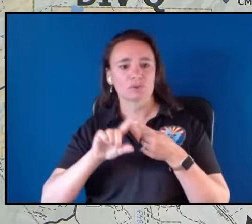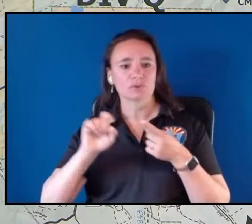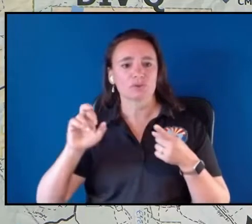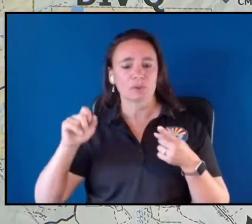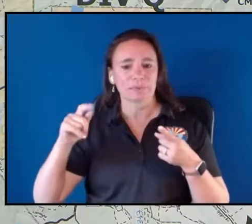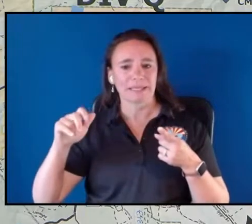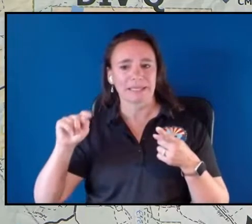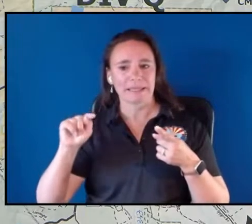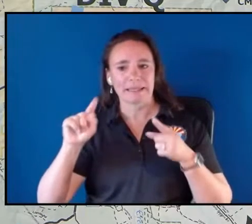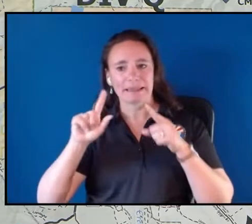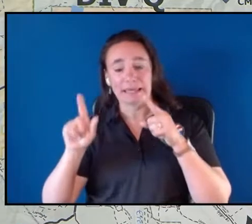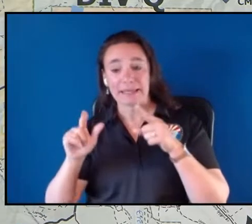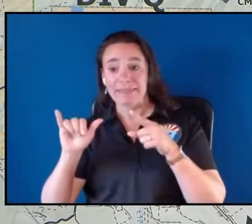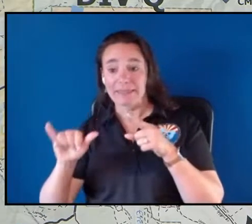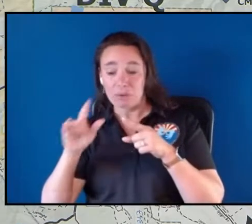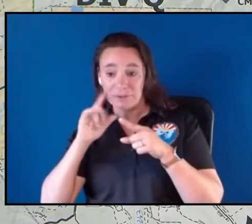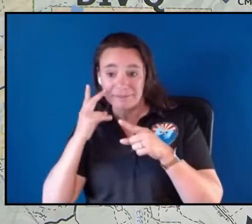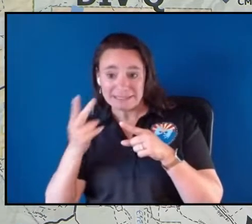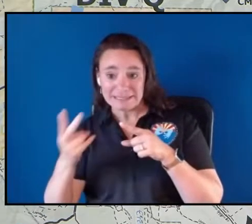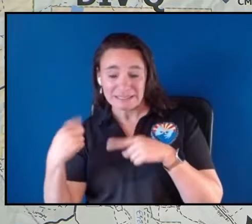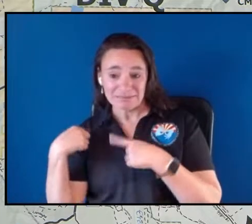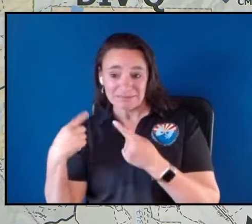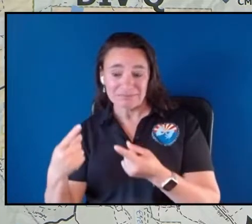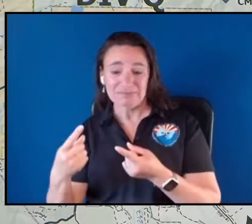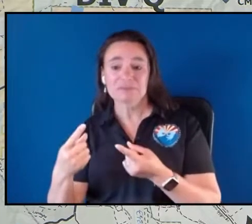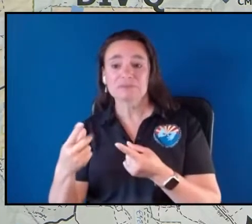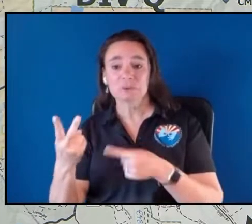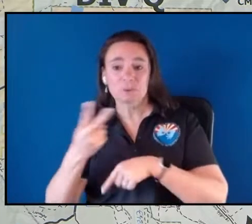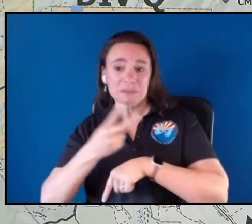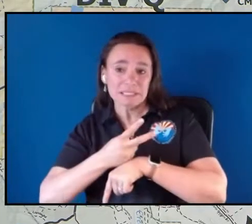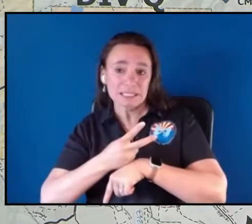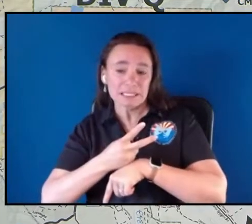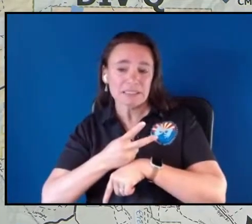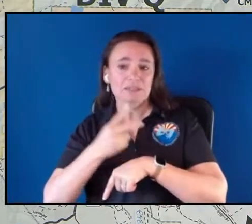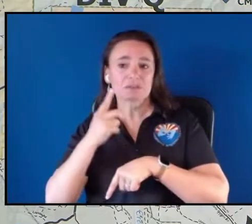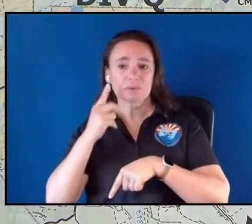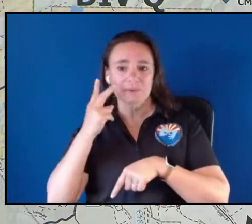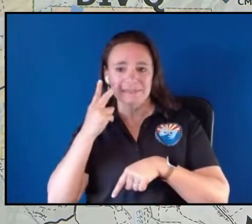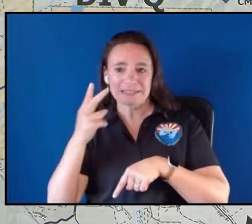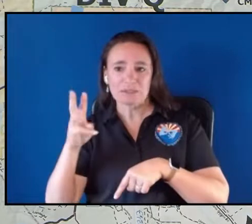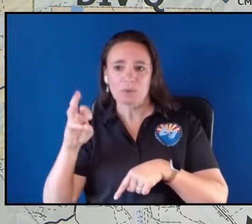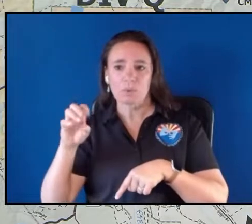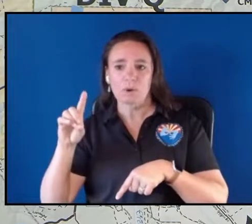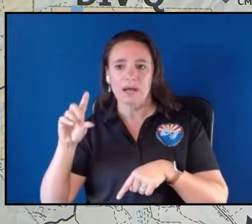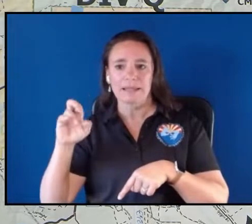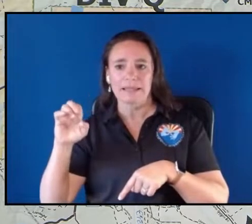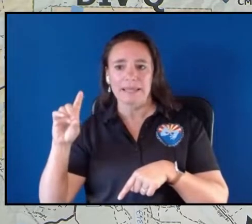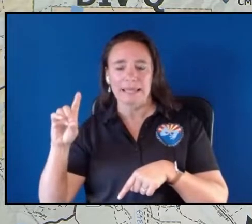seeing the last couple days. We've had a couple of Wildland Fire modules up there every day and they took care of that.